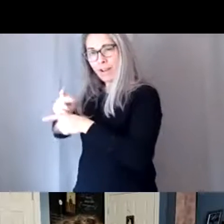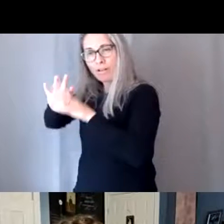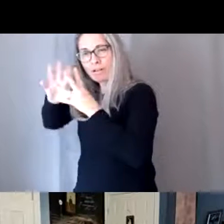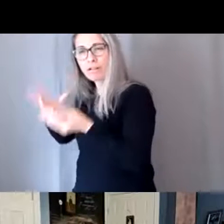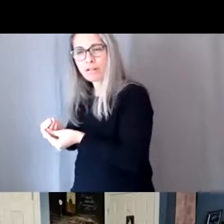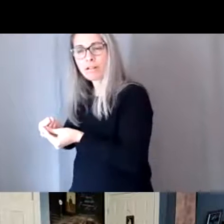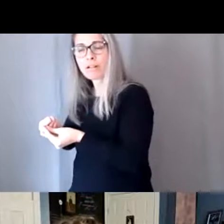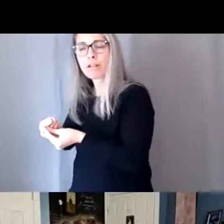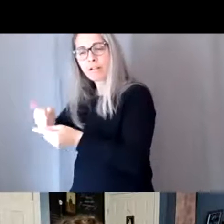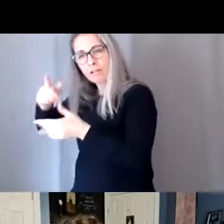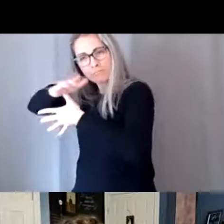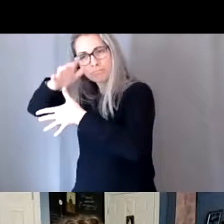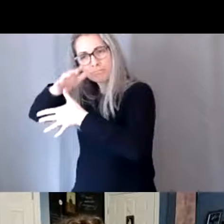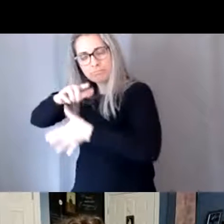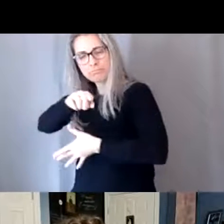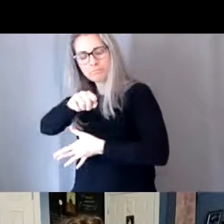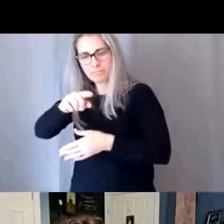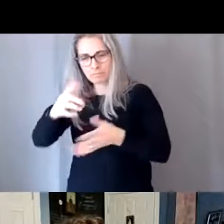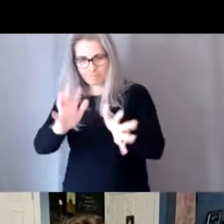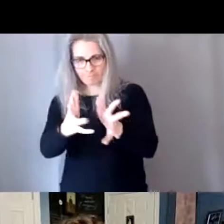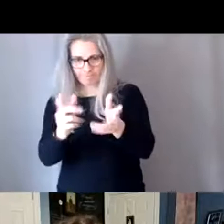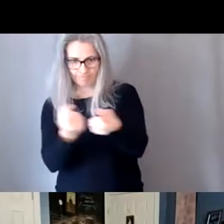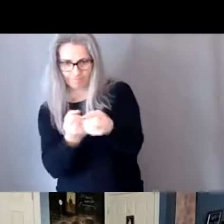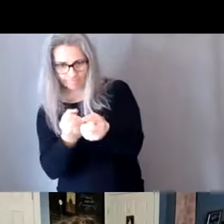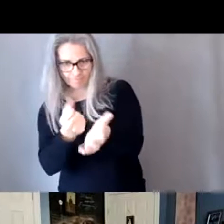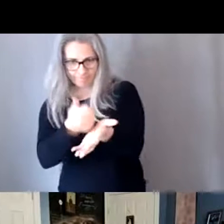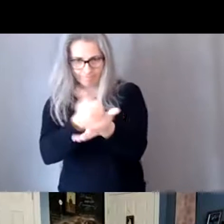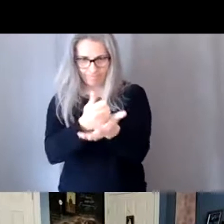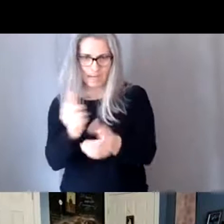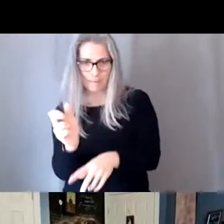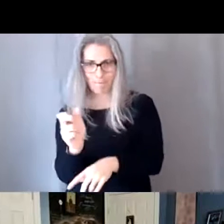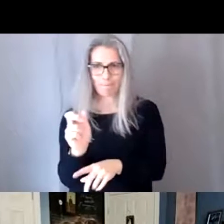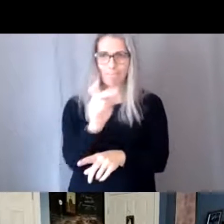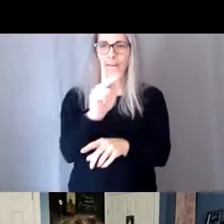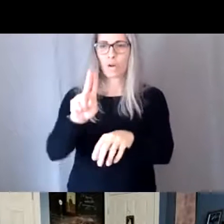normal I think in practice we often supposedly